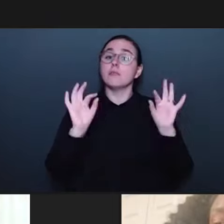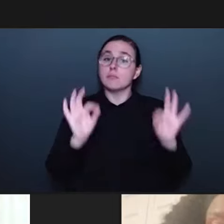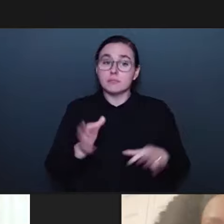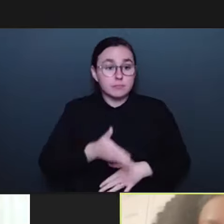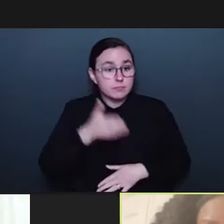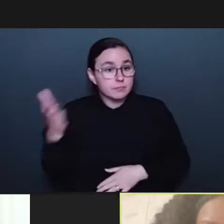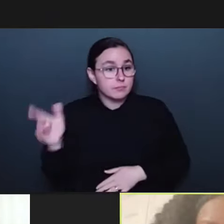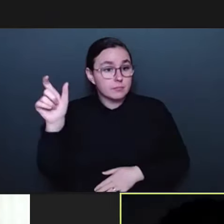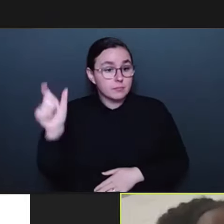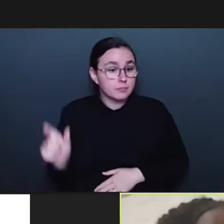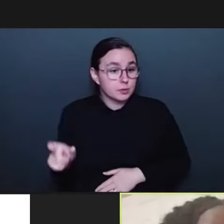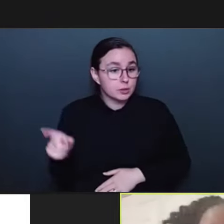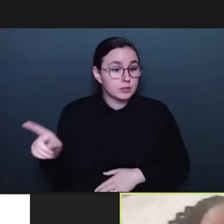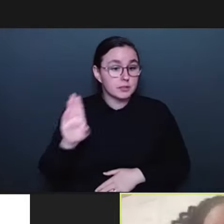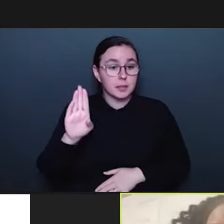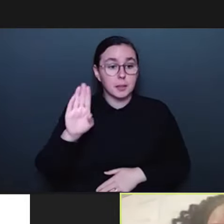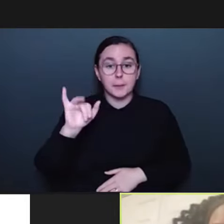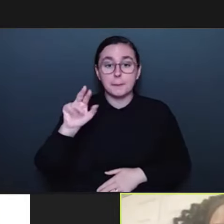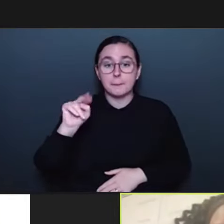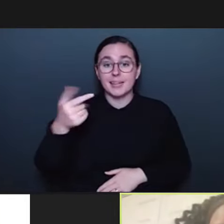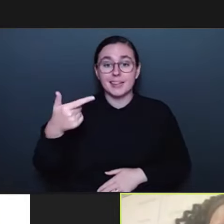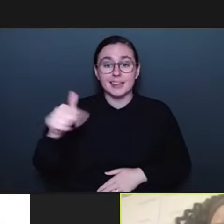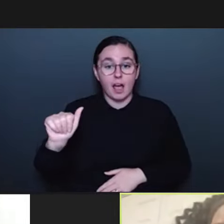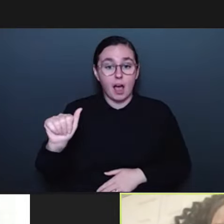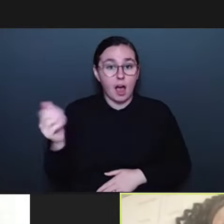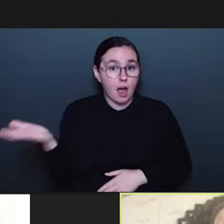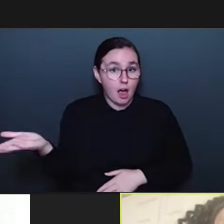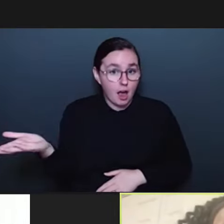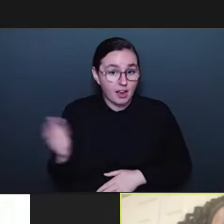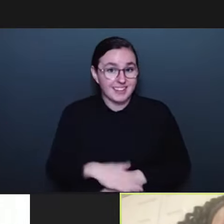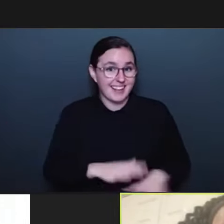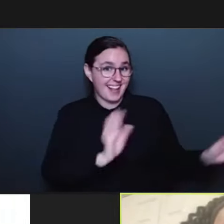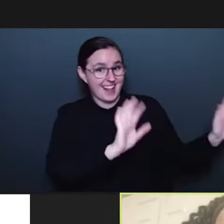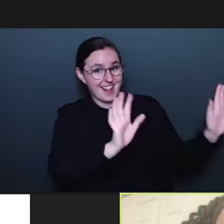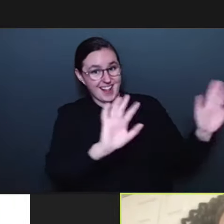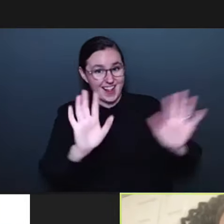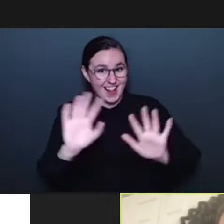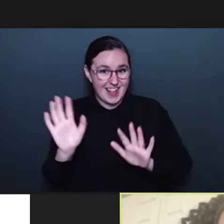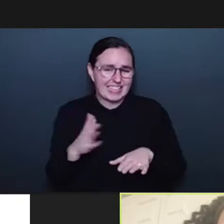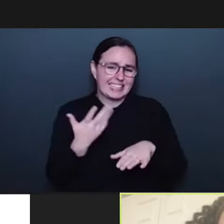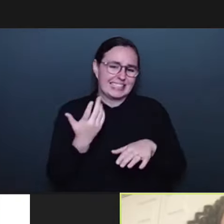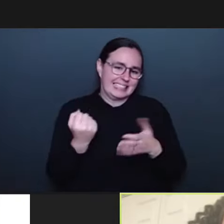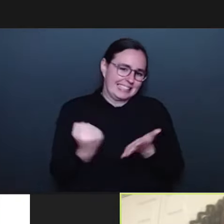Hi everybody. Same as Amina, apologies for not being able to talk and attend in person. I'll